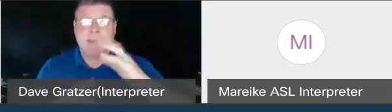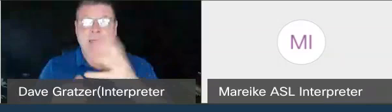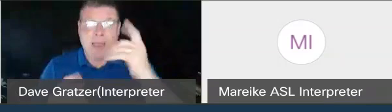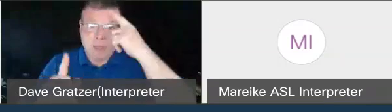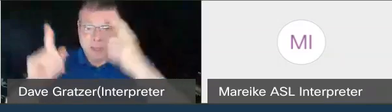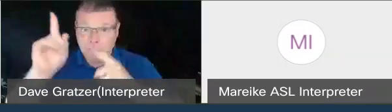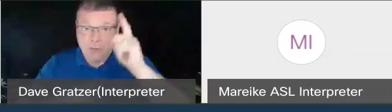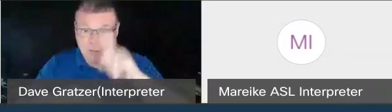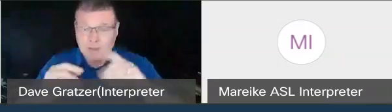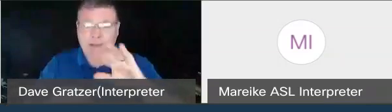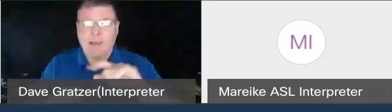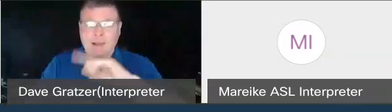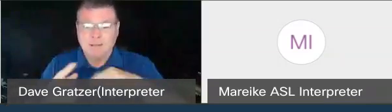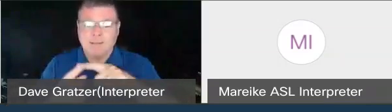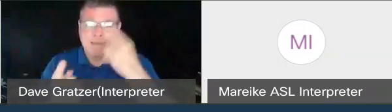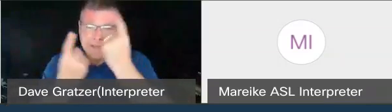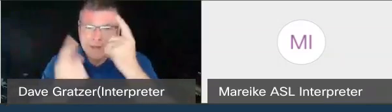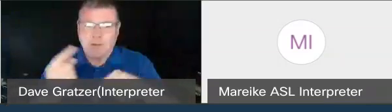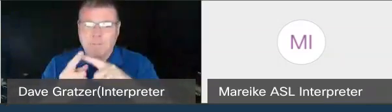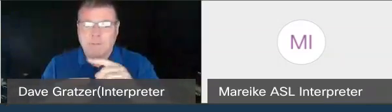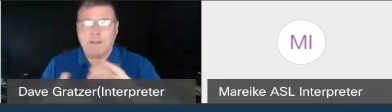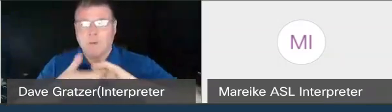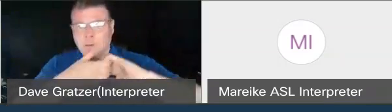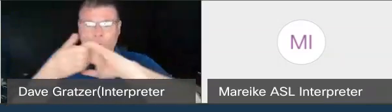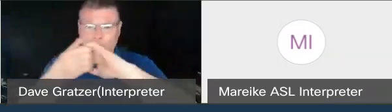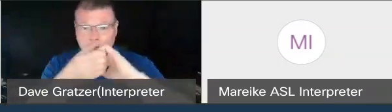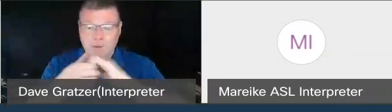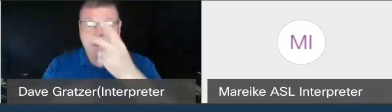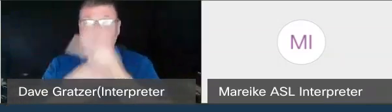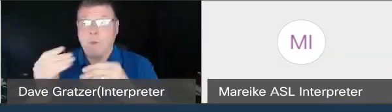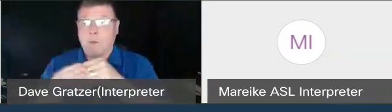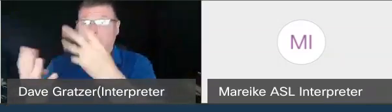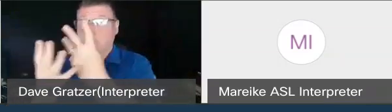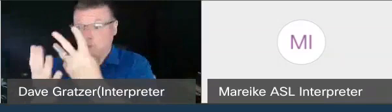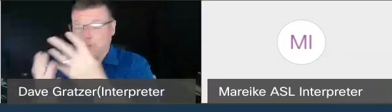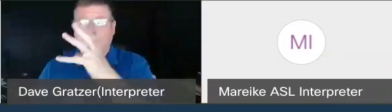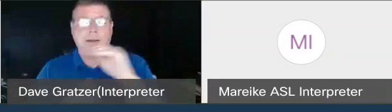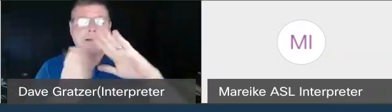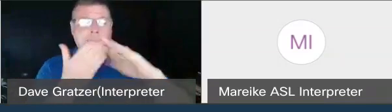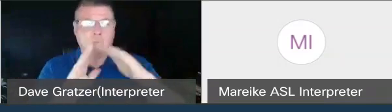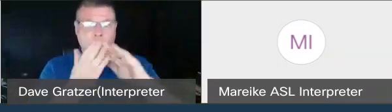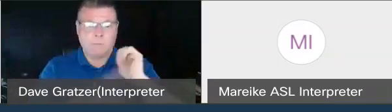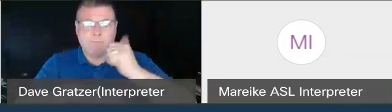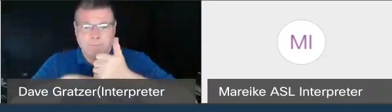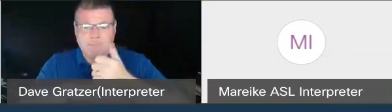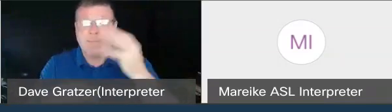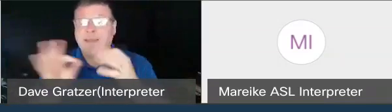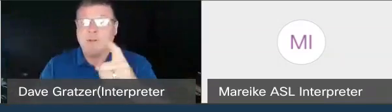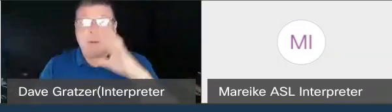including practical considerations for building collaboration in both correctional and community-based settings. And if you missed this, uh, webinar,